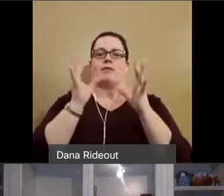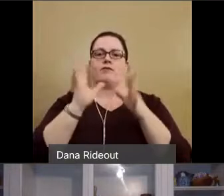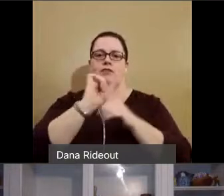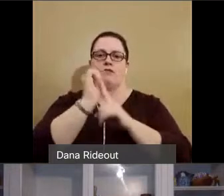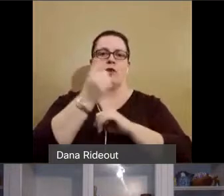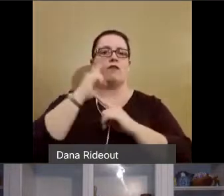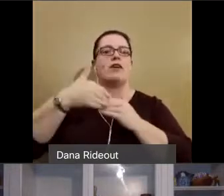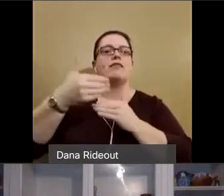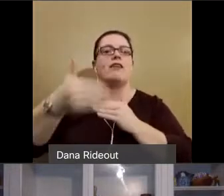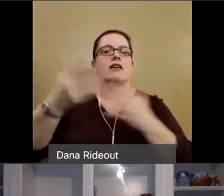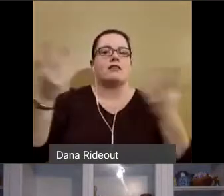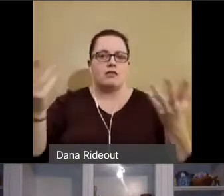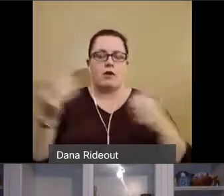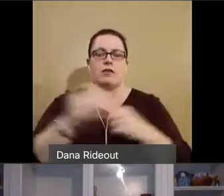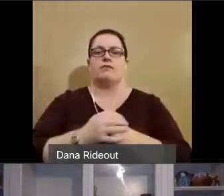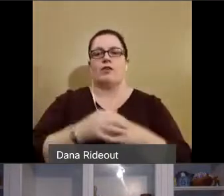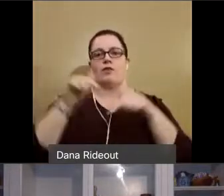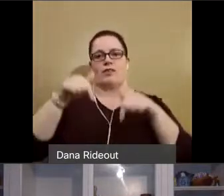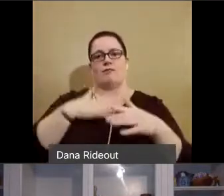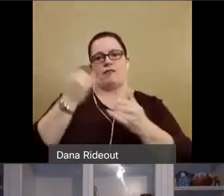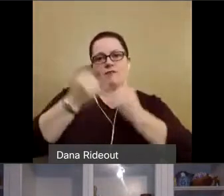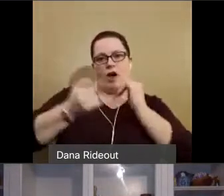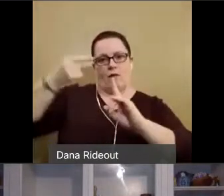So this is my final kind of talking points.